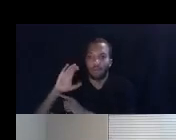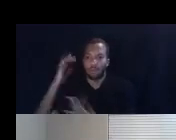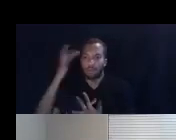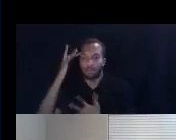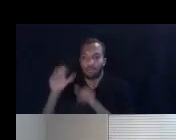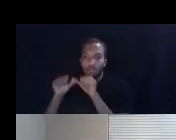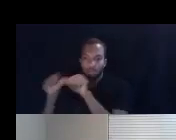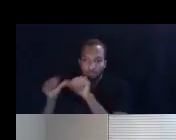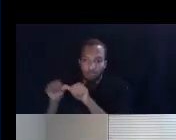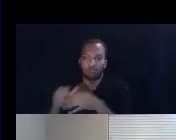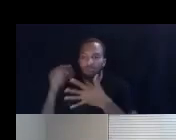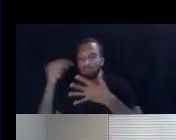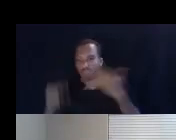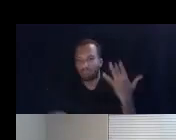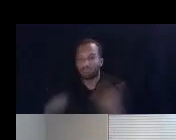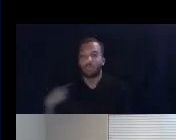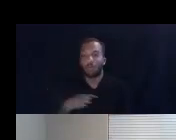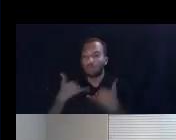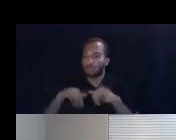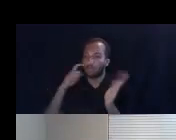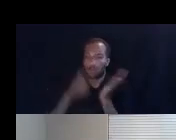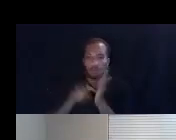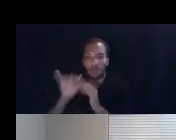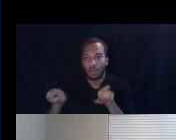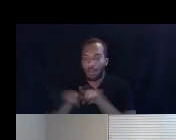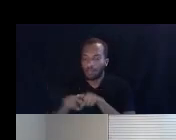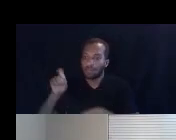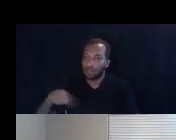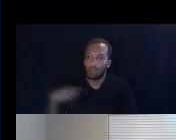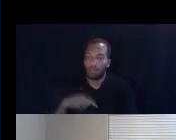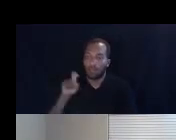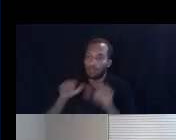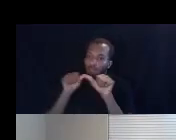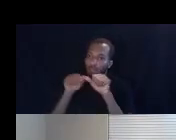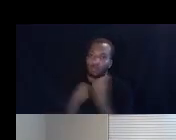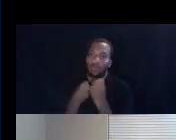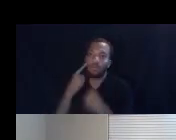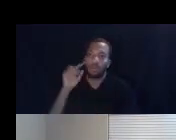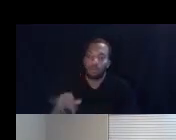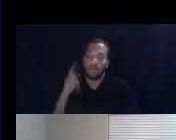and that are still needing to continue supporting. So that's one piece in terms of